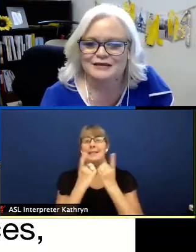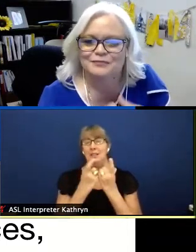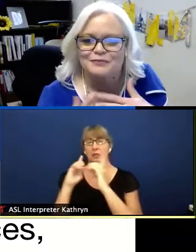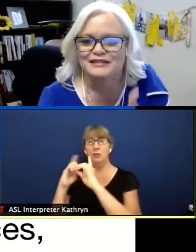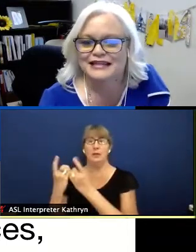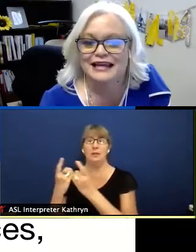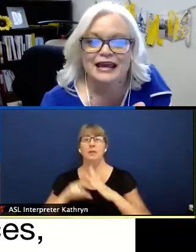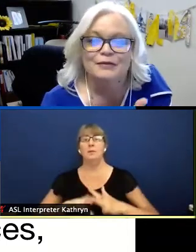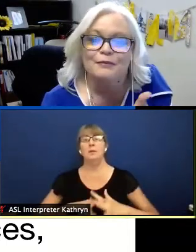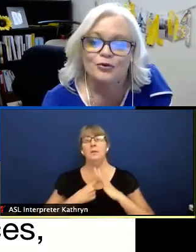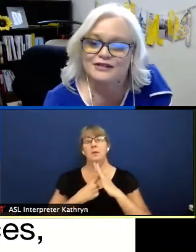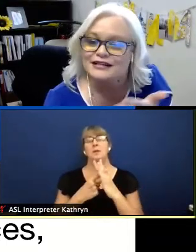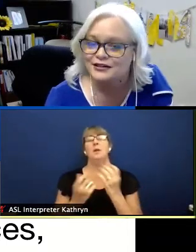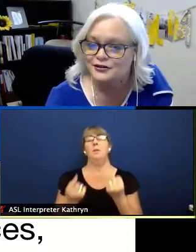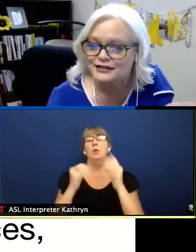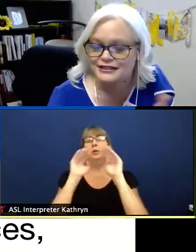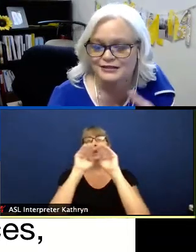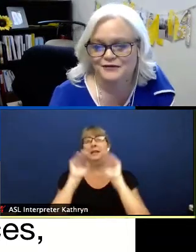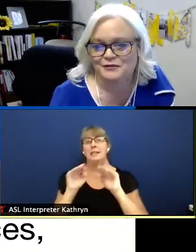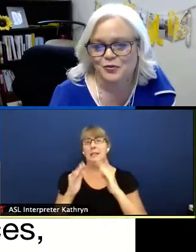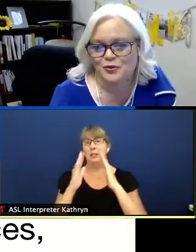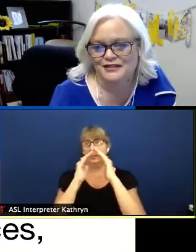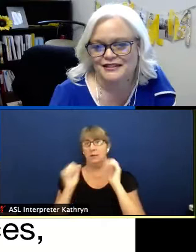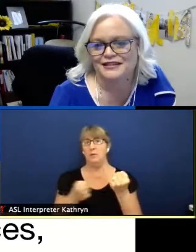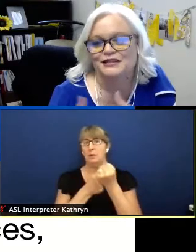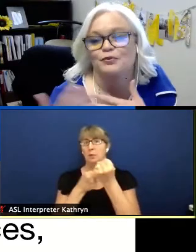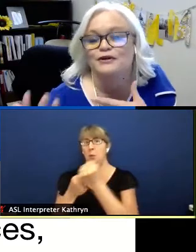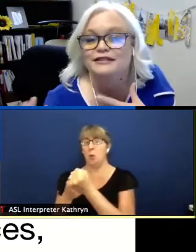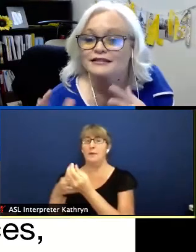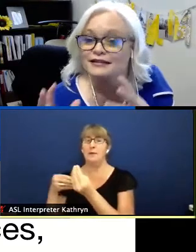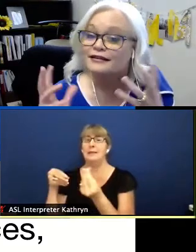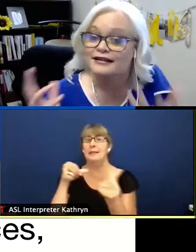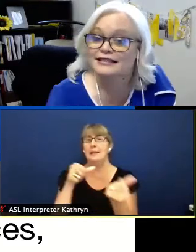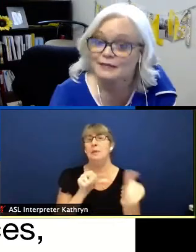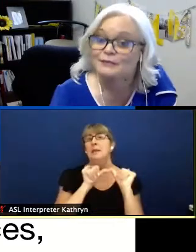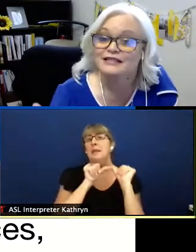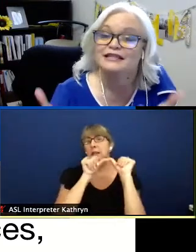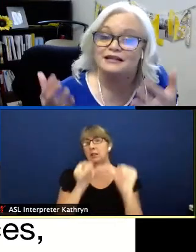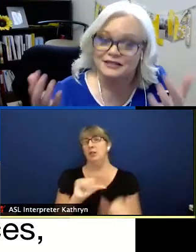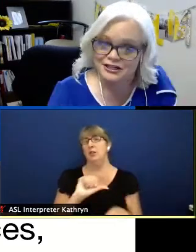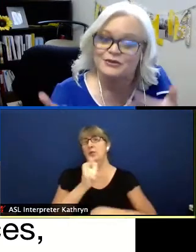implementing a multi tiered system of supports that supports that seamless and continuous